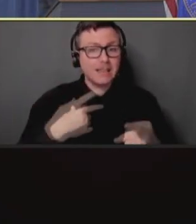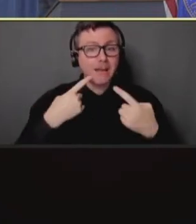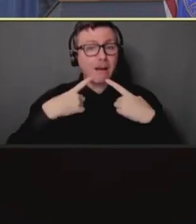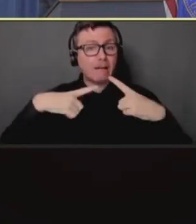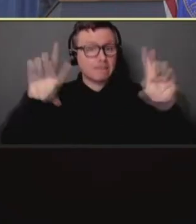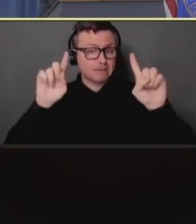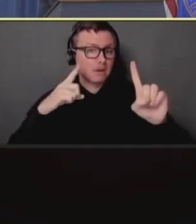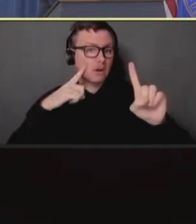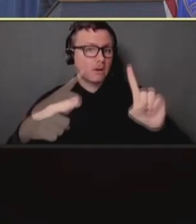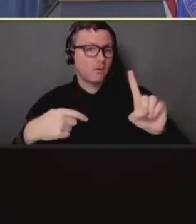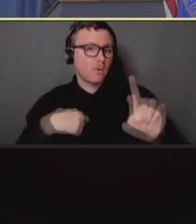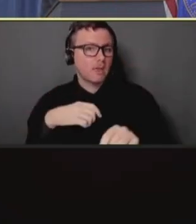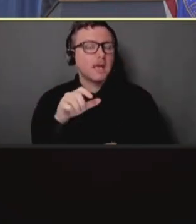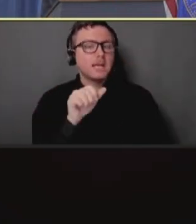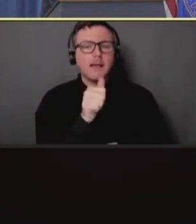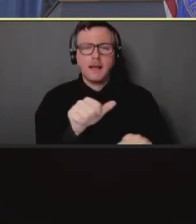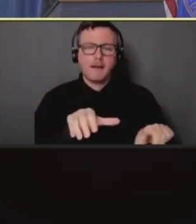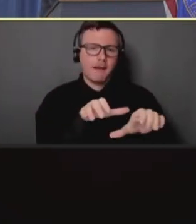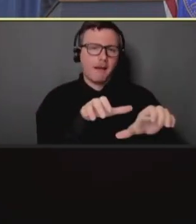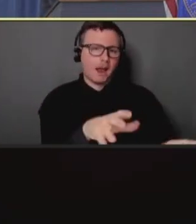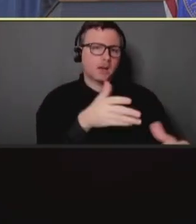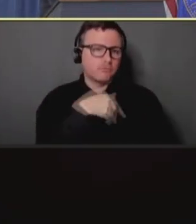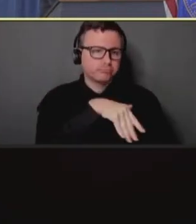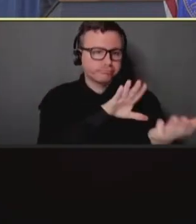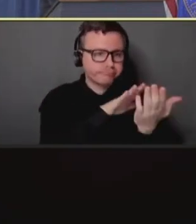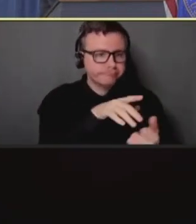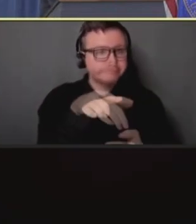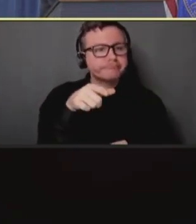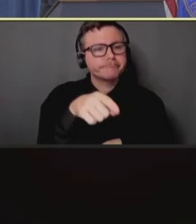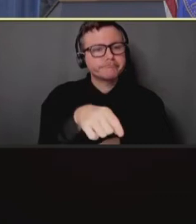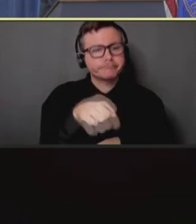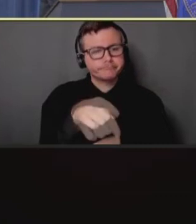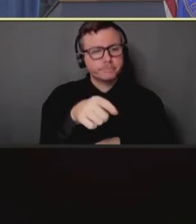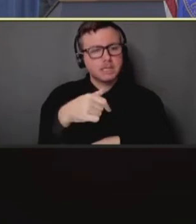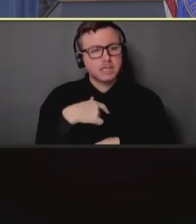We look at the United States, same thing, log scale, introduction of the inactivated